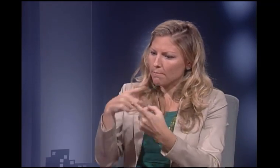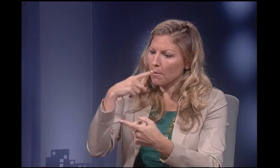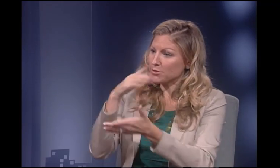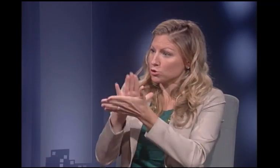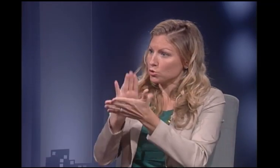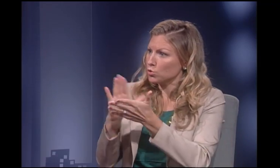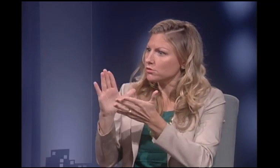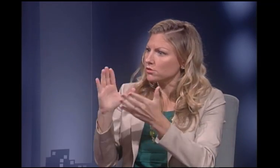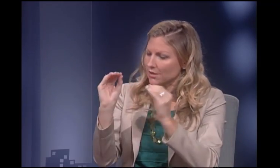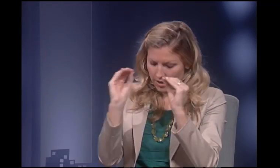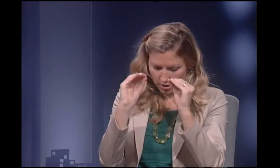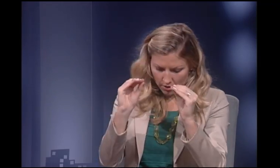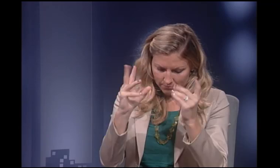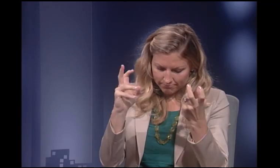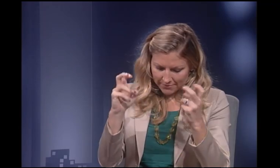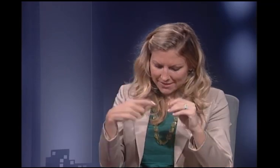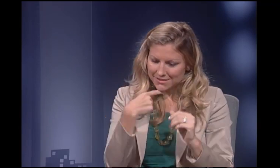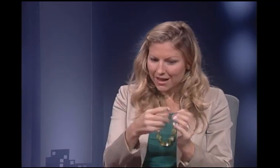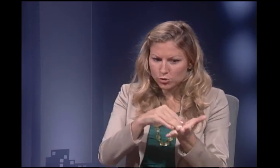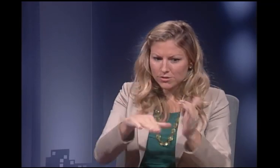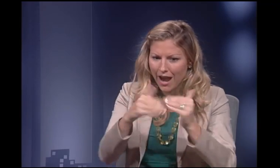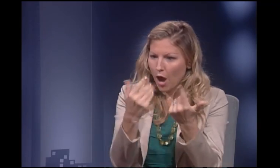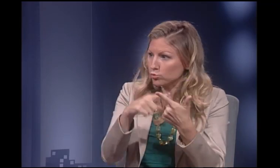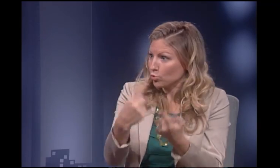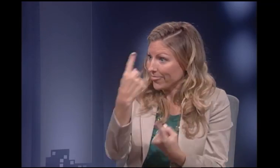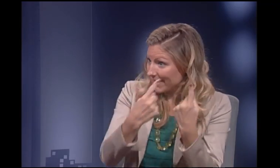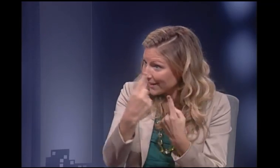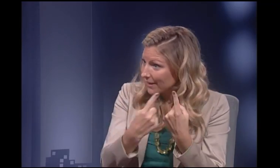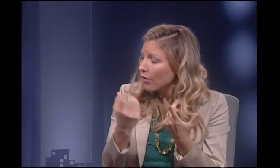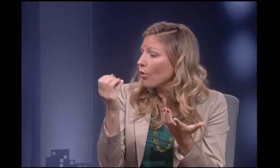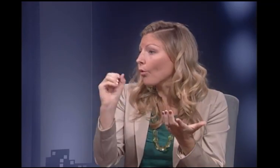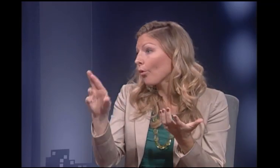about public schools telling students how to think